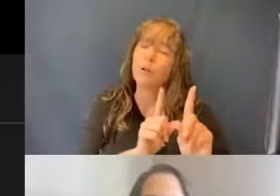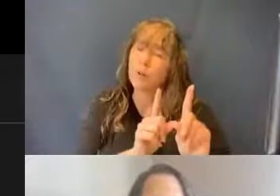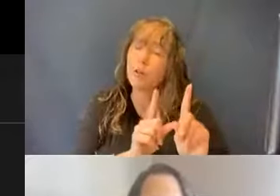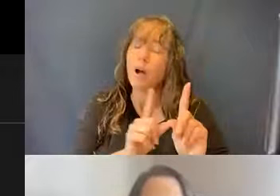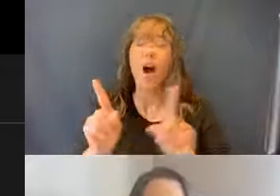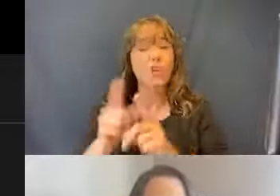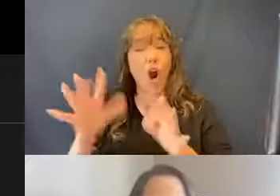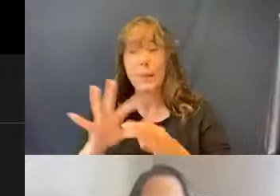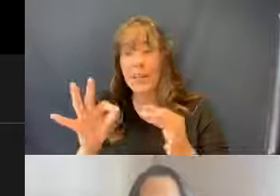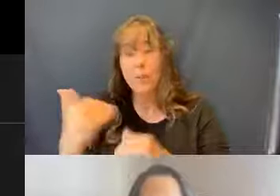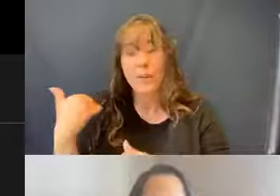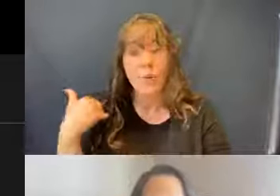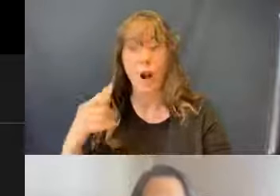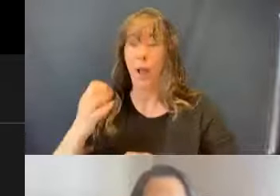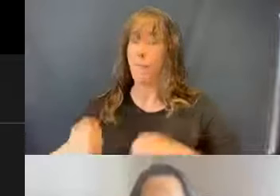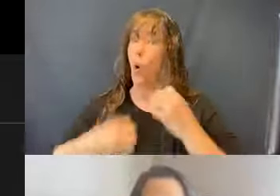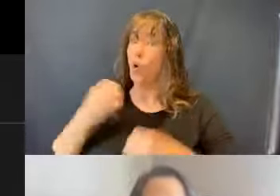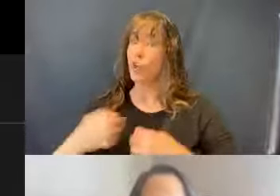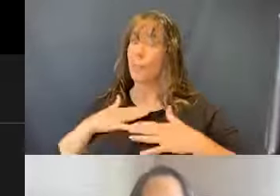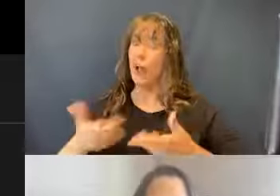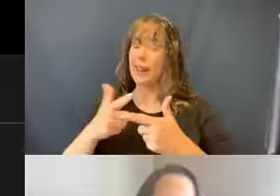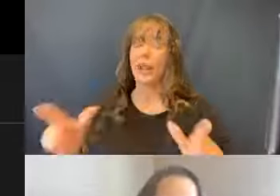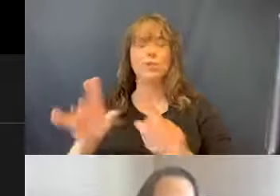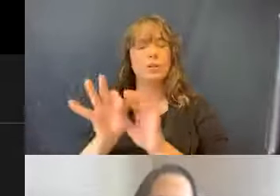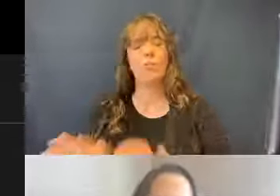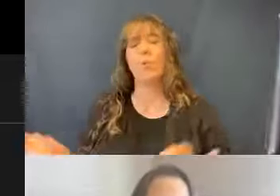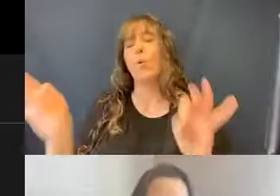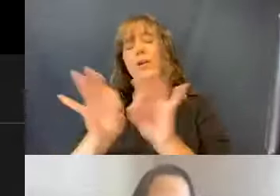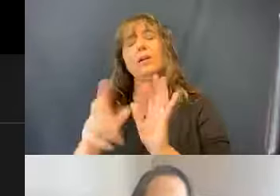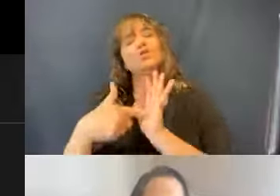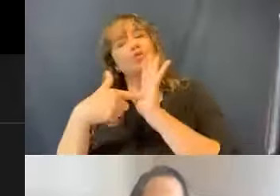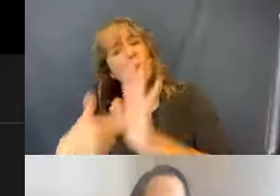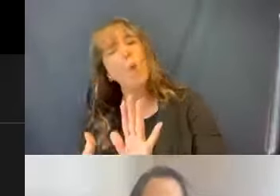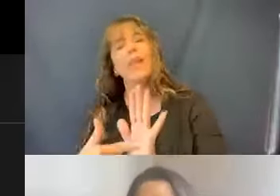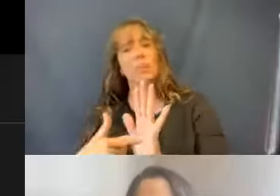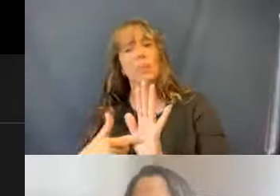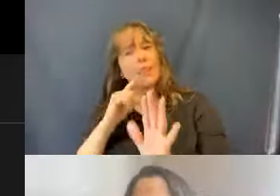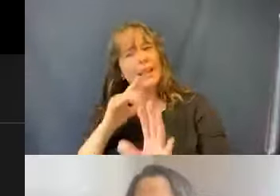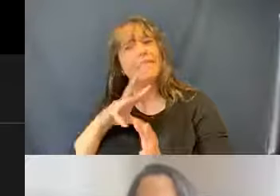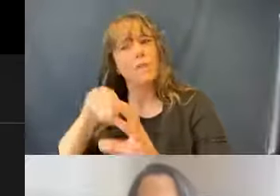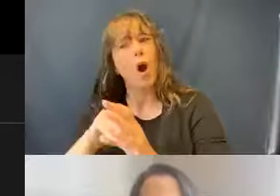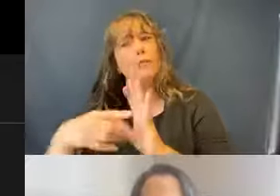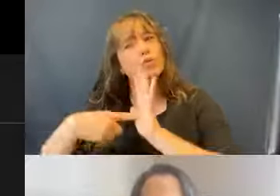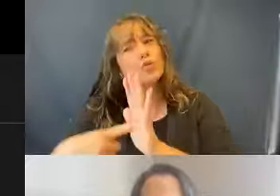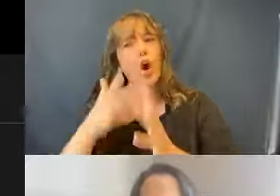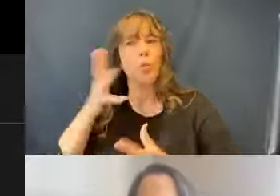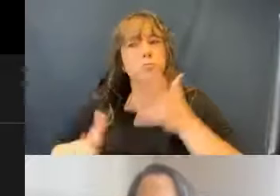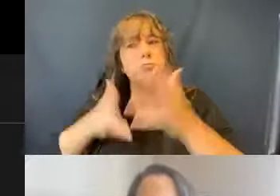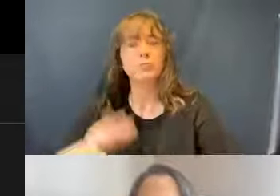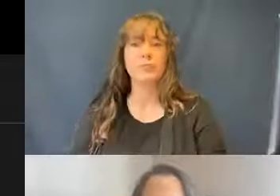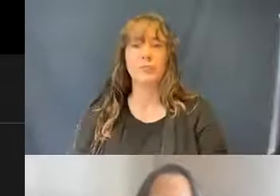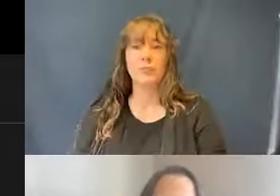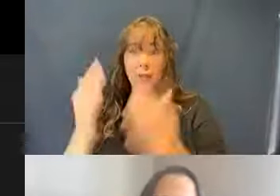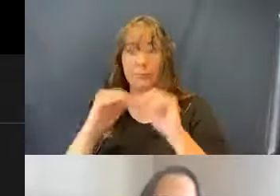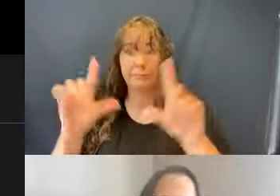and the body language are really important. Show those. Get into it. Go ahead.